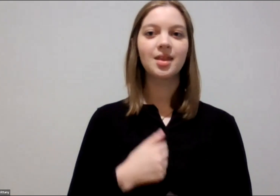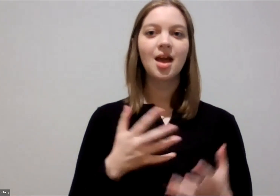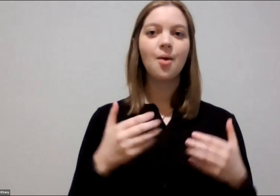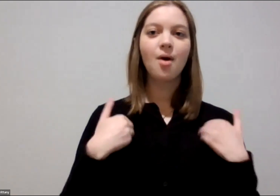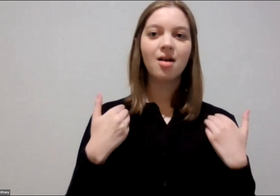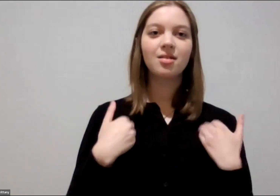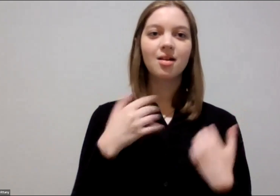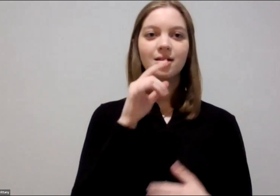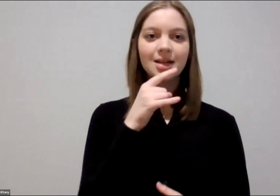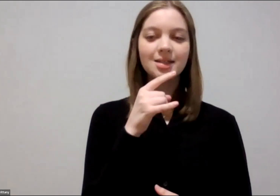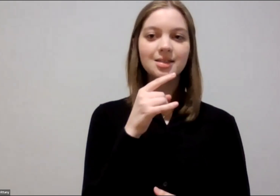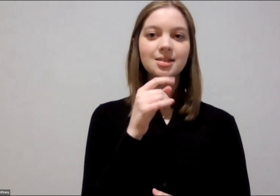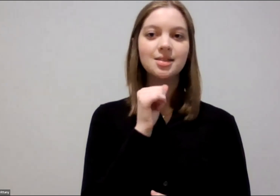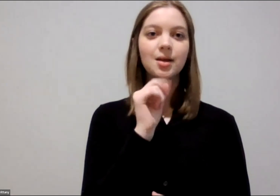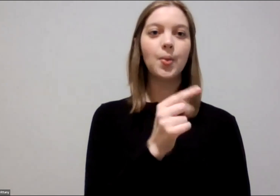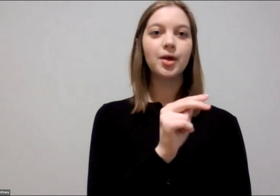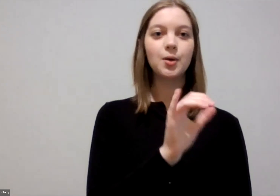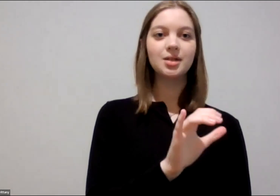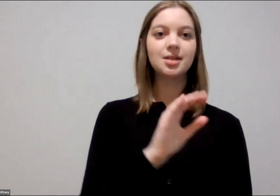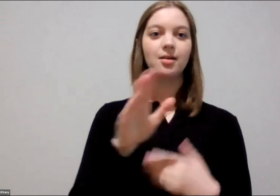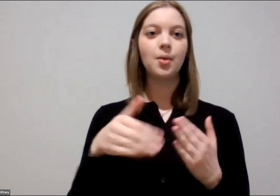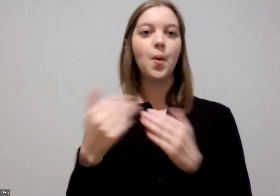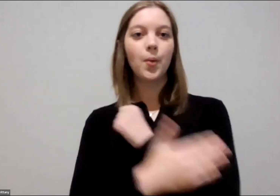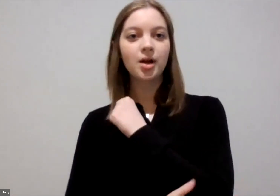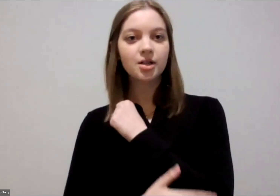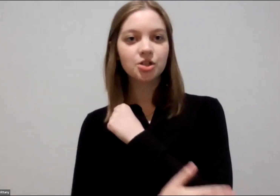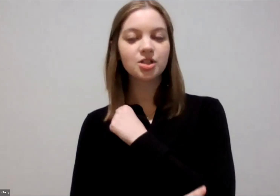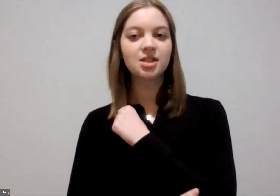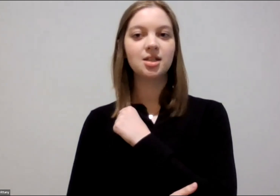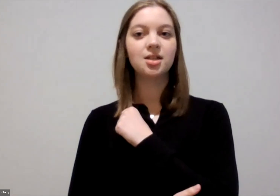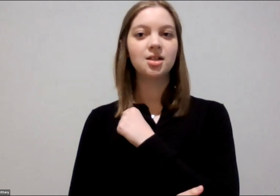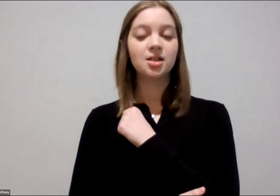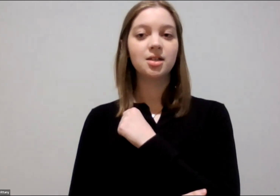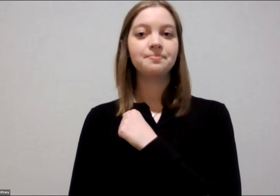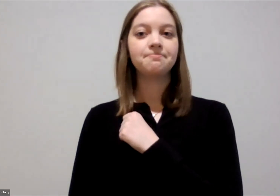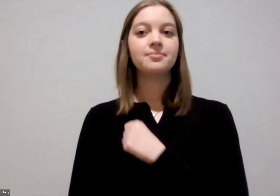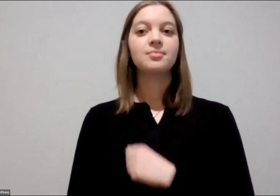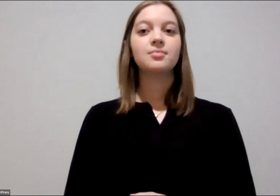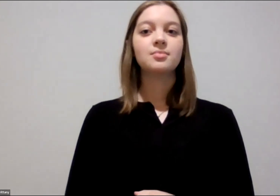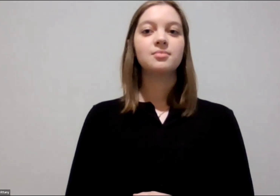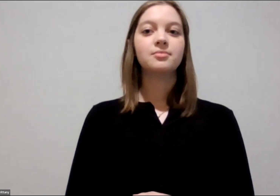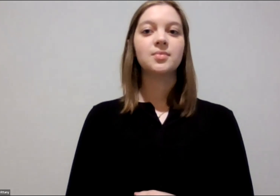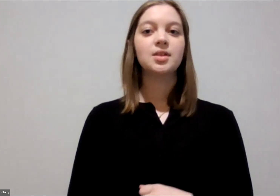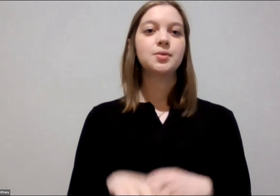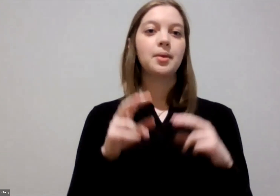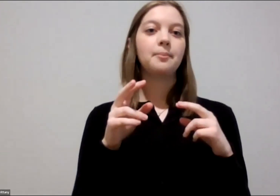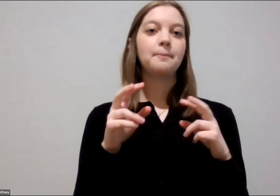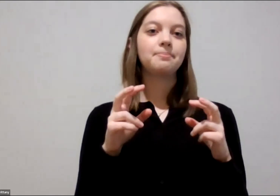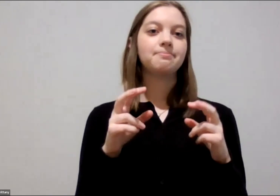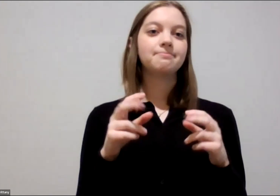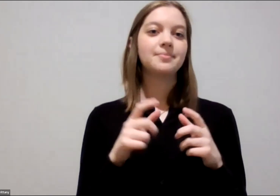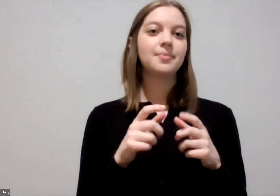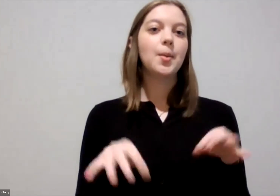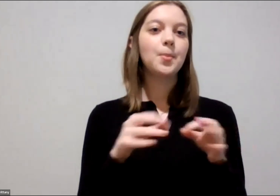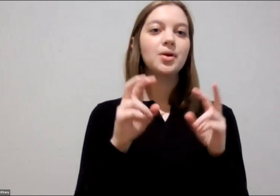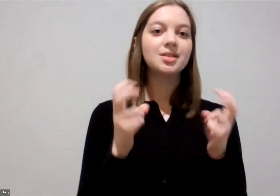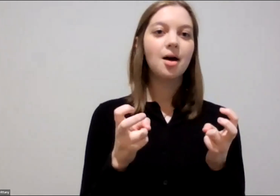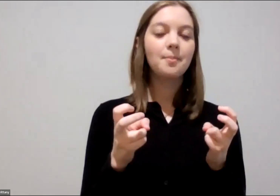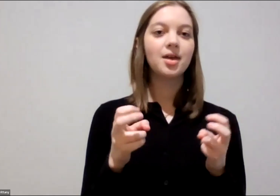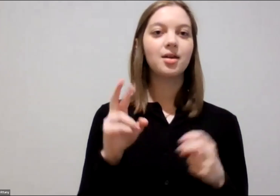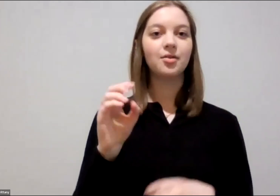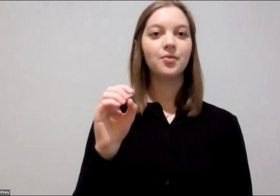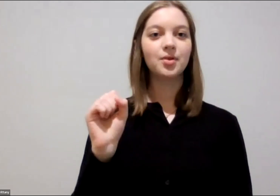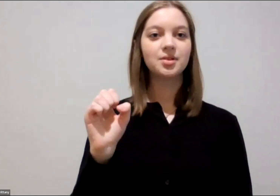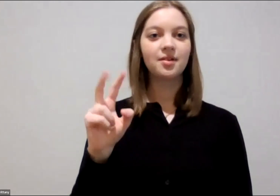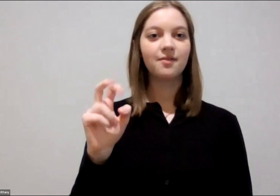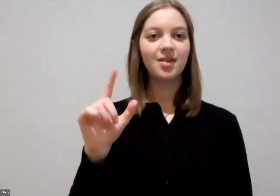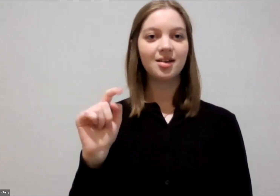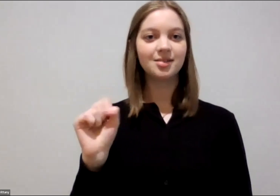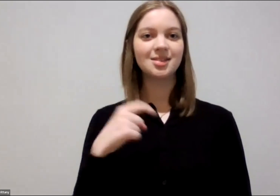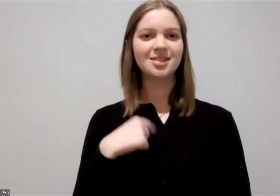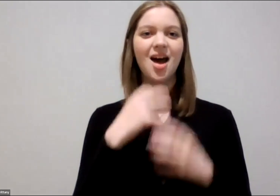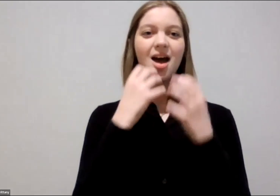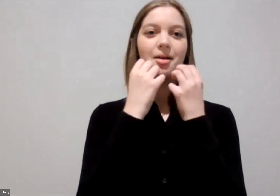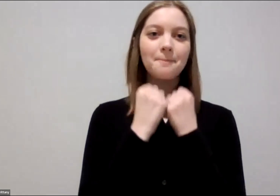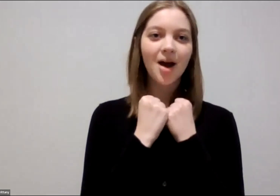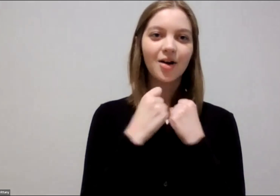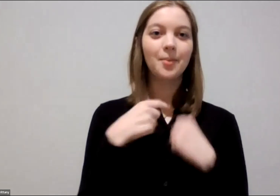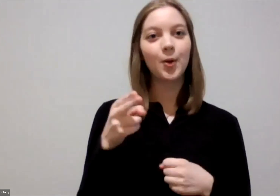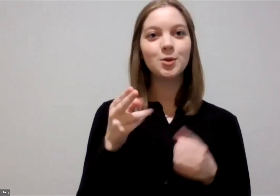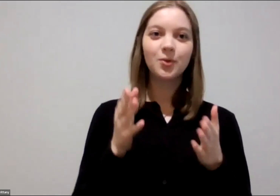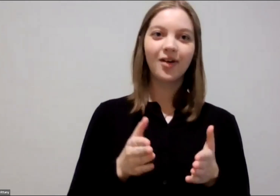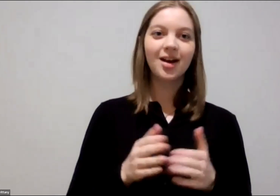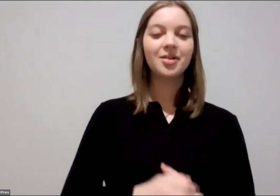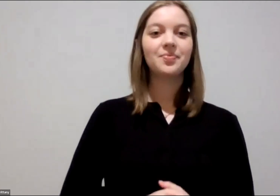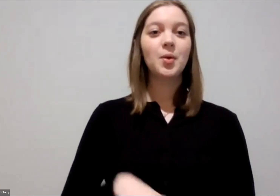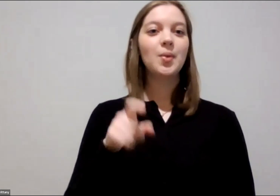I want adolescents in not only in New York City, but, of course, the nation, to see that in order to get to the big topics like the roses about 2, I admire so much like the historian that I am we need to first